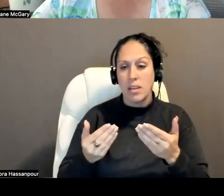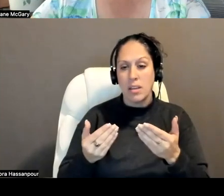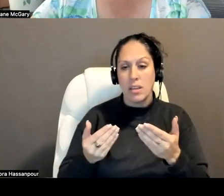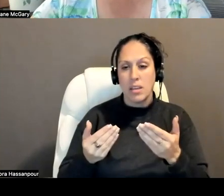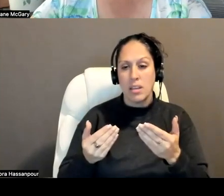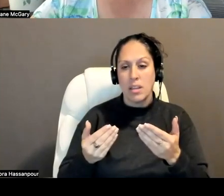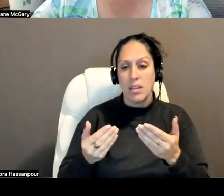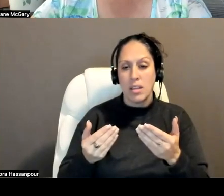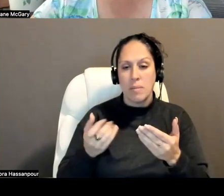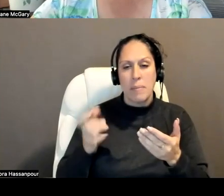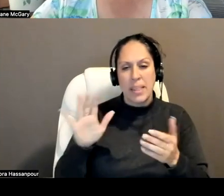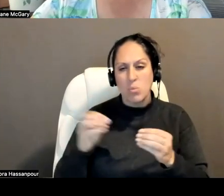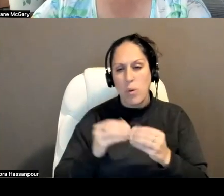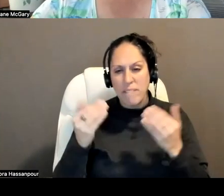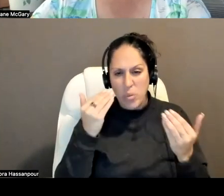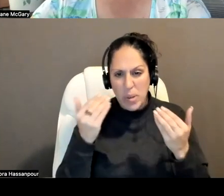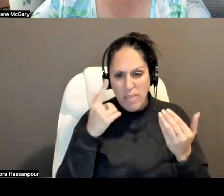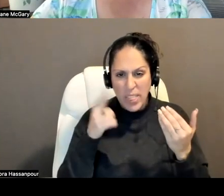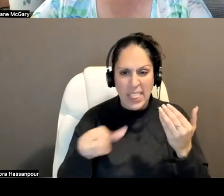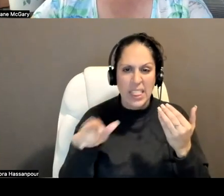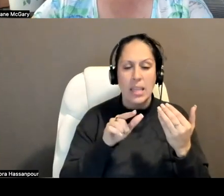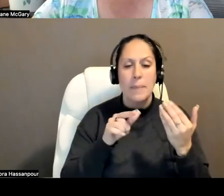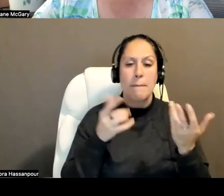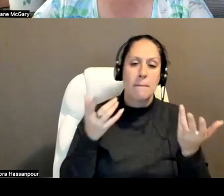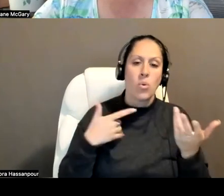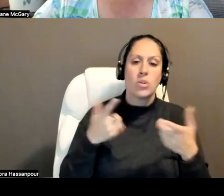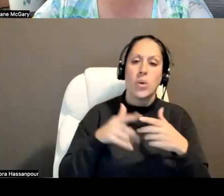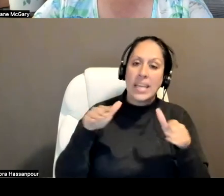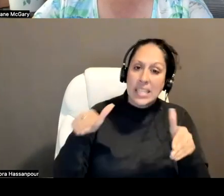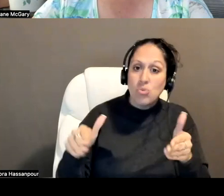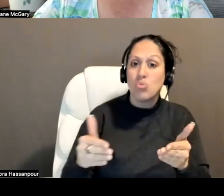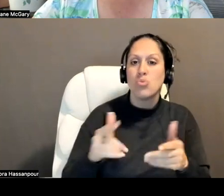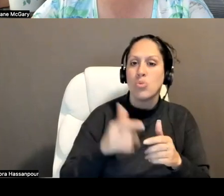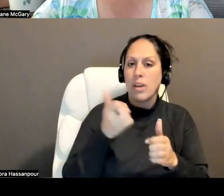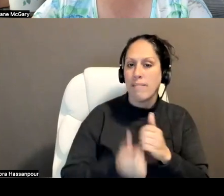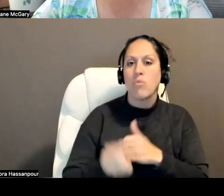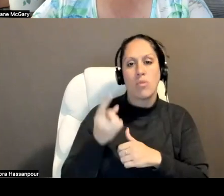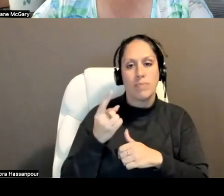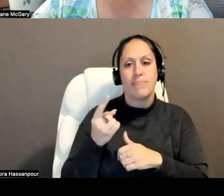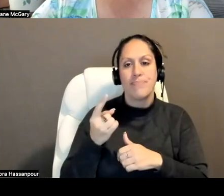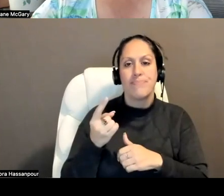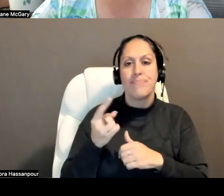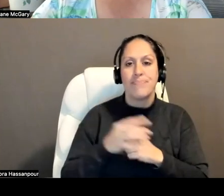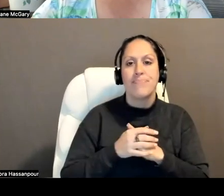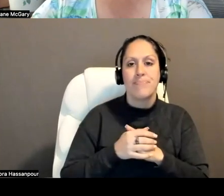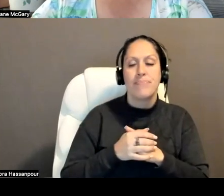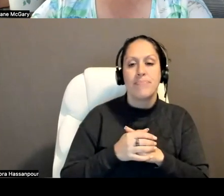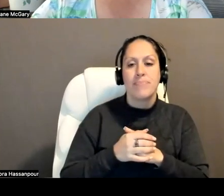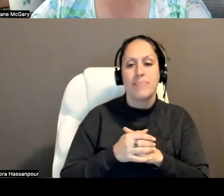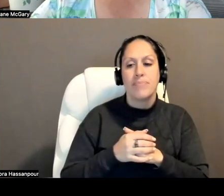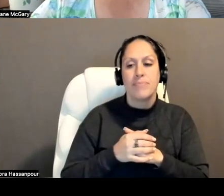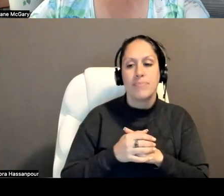familiar for them. Yeah. We want to introduce them to everyone. Yeah yeah, that's great!